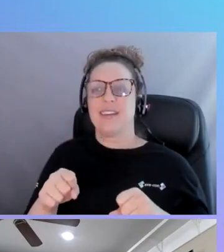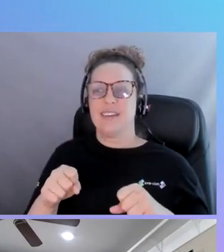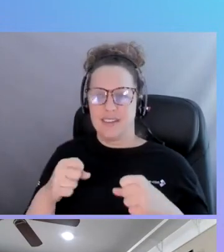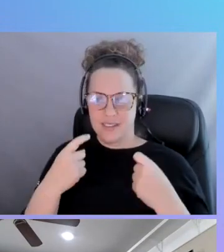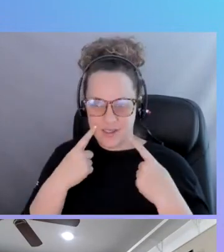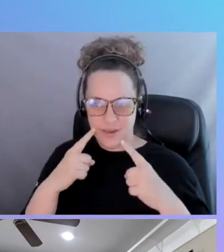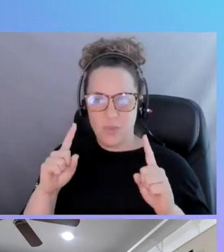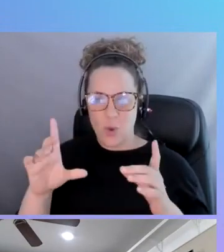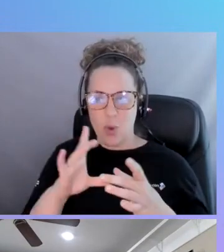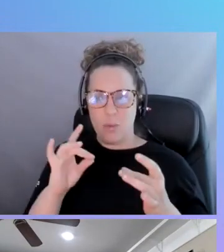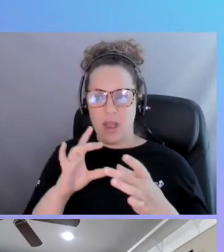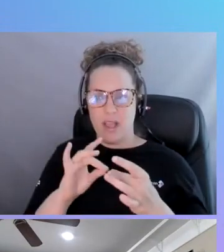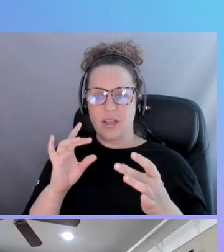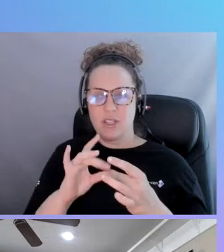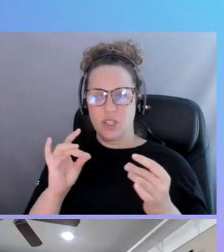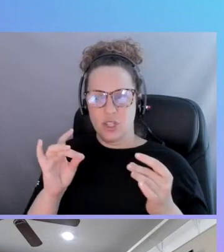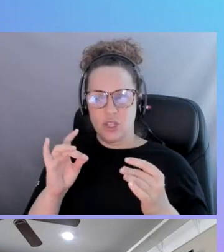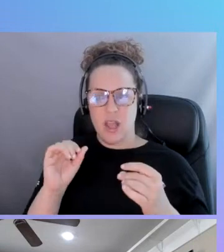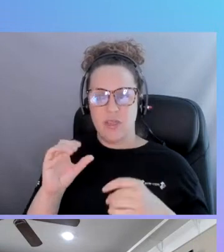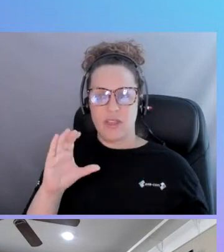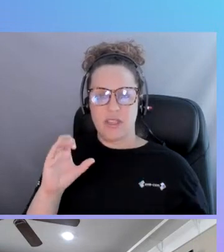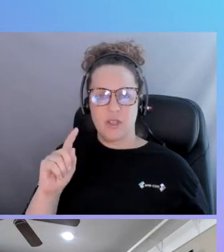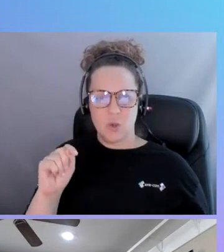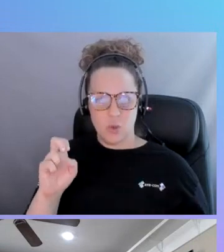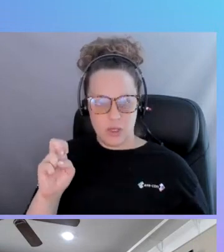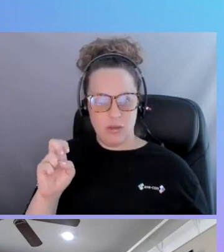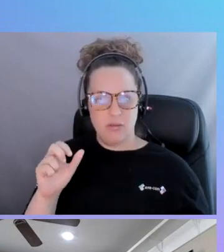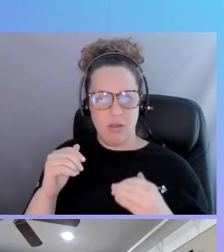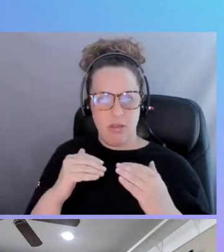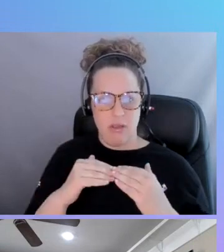your message where you want it at the C-suite level, asking for